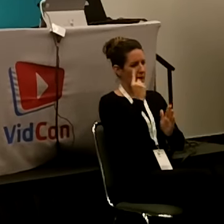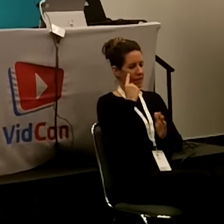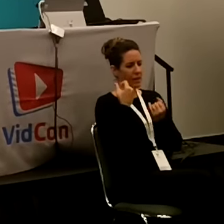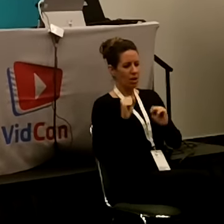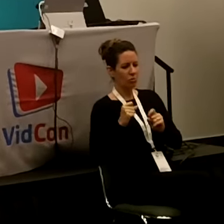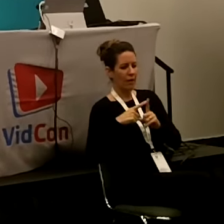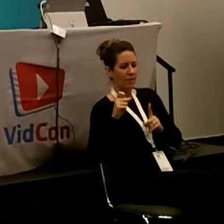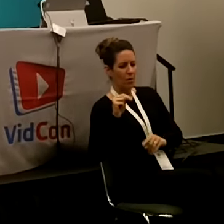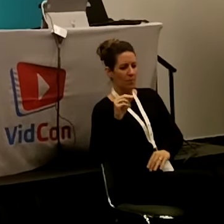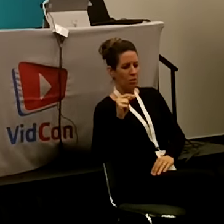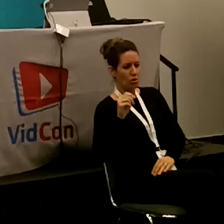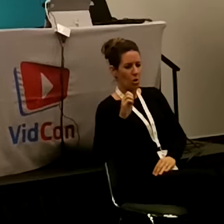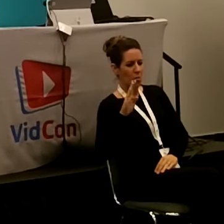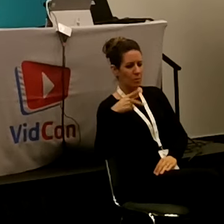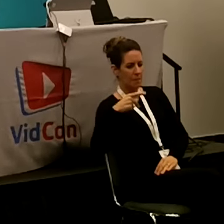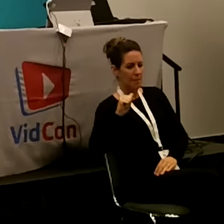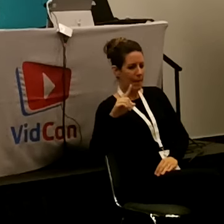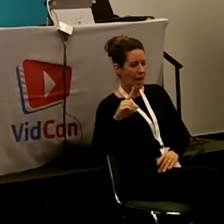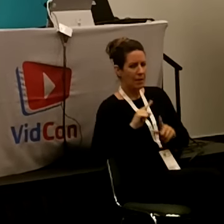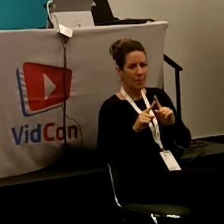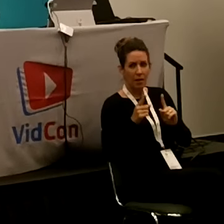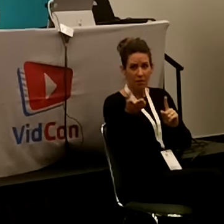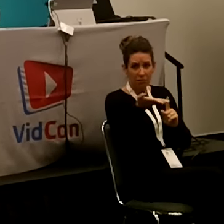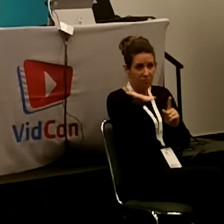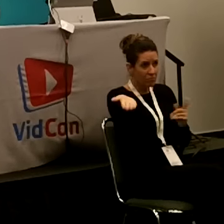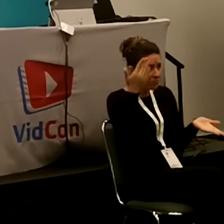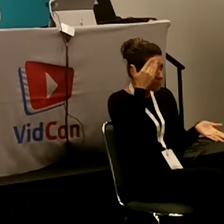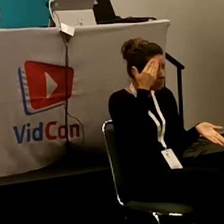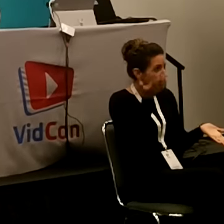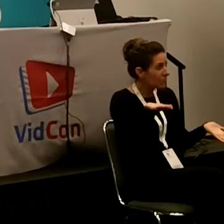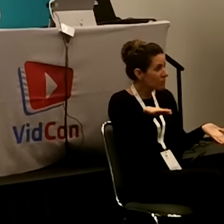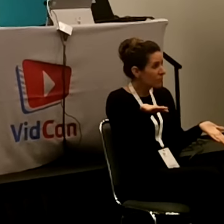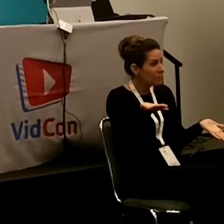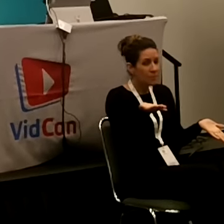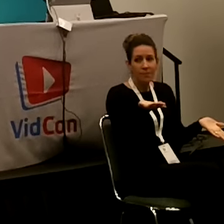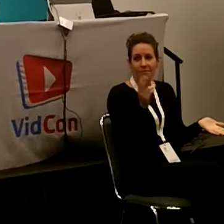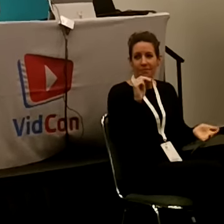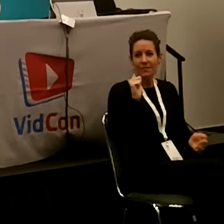I couldn't find it either. Does anybody maybe know? Natalie would.